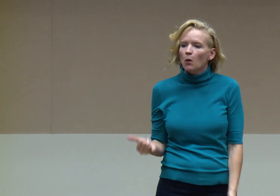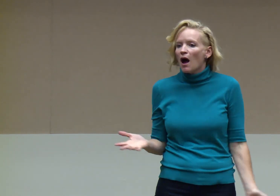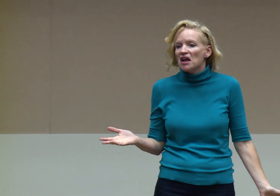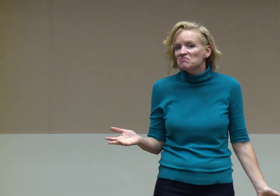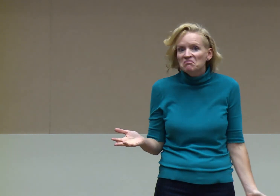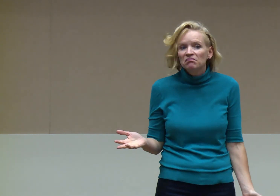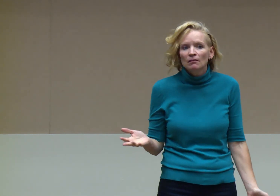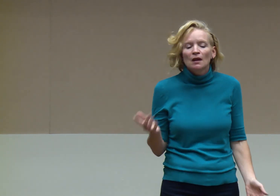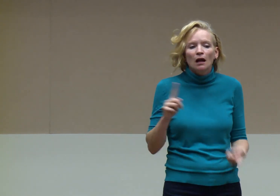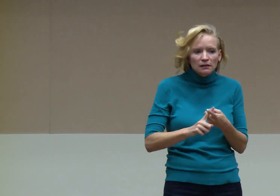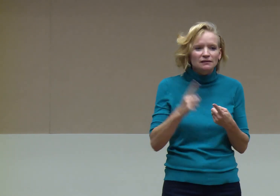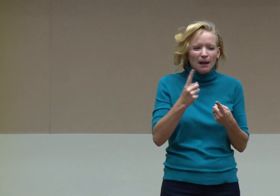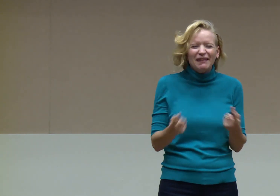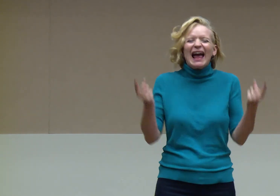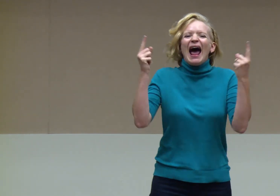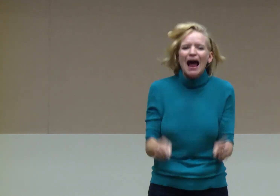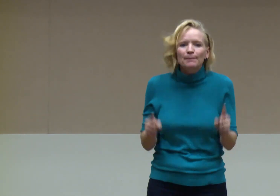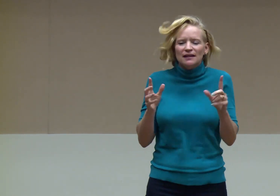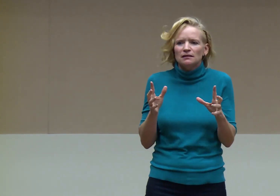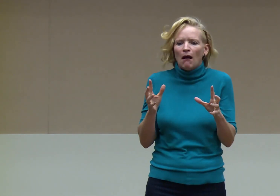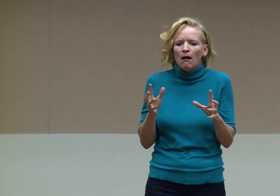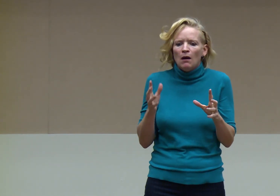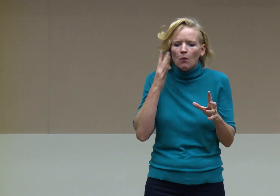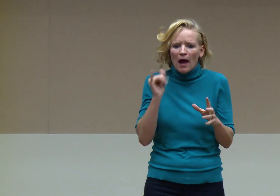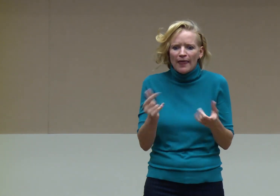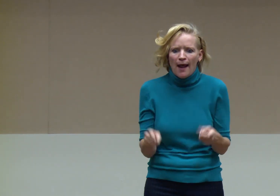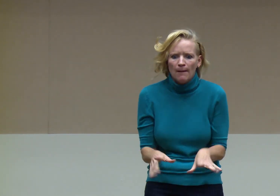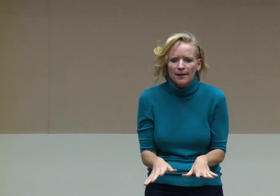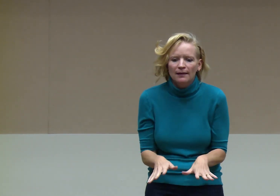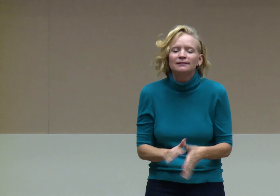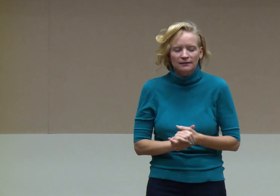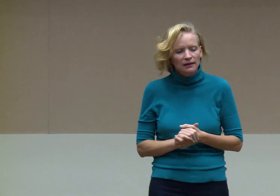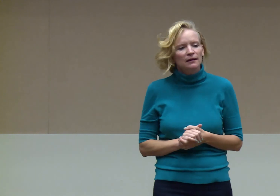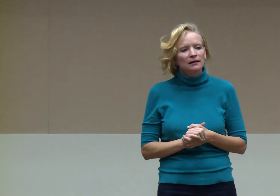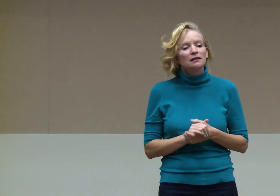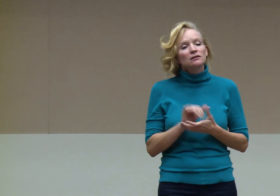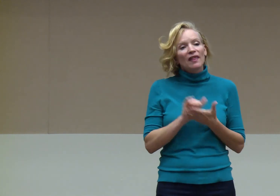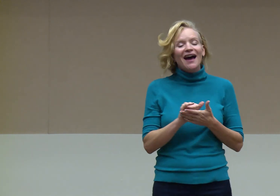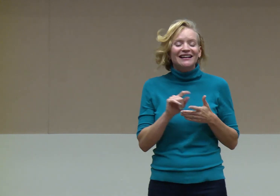there's no reason to ask why or question why things happen.